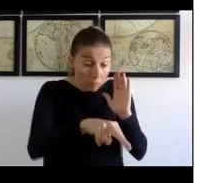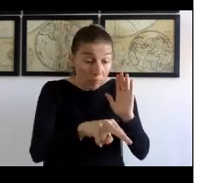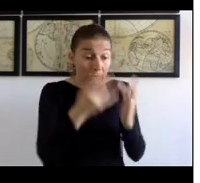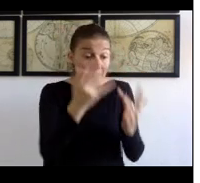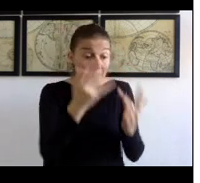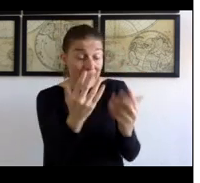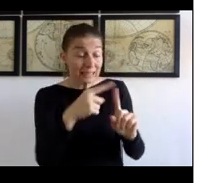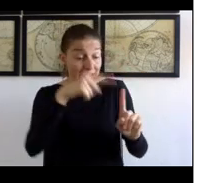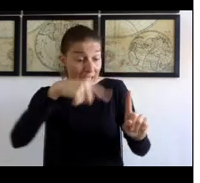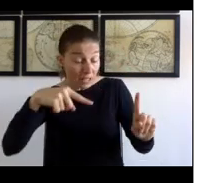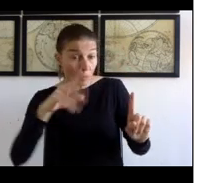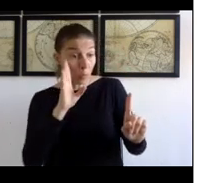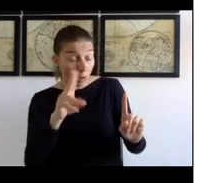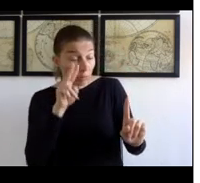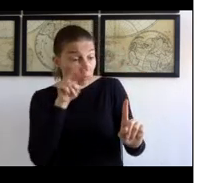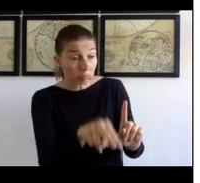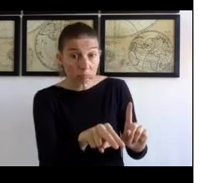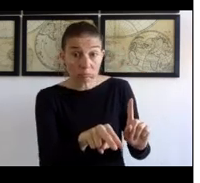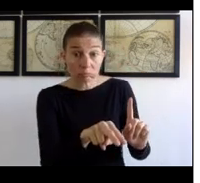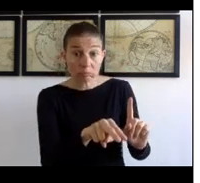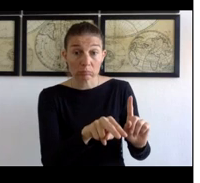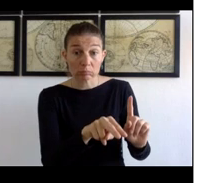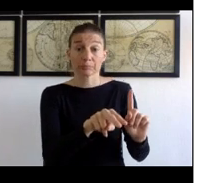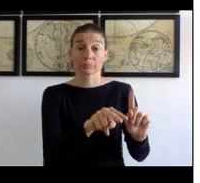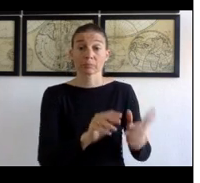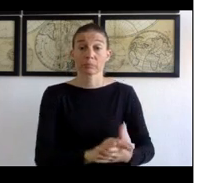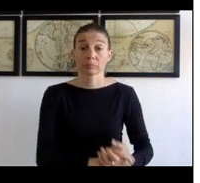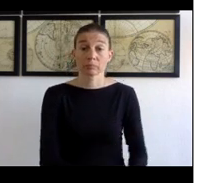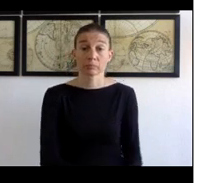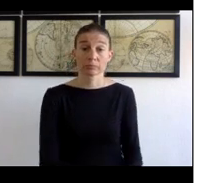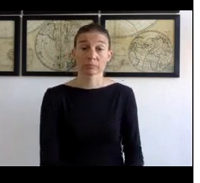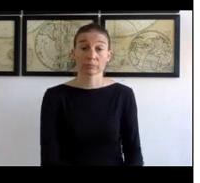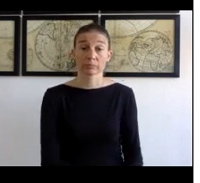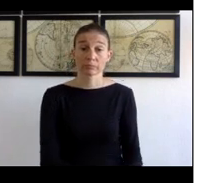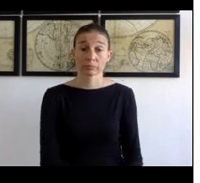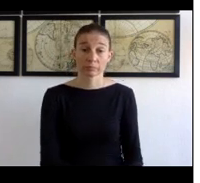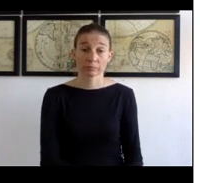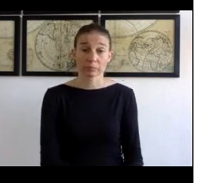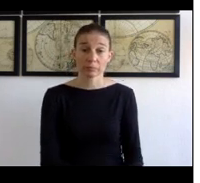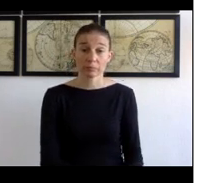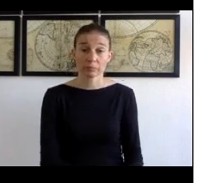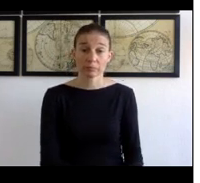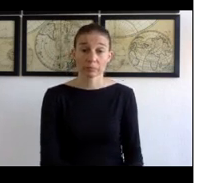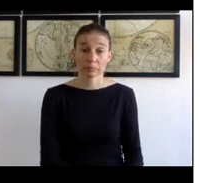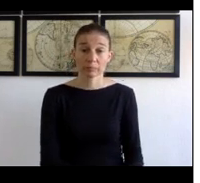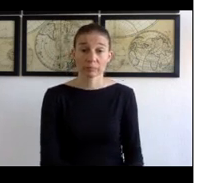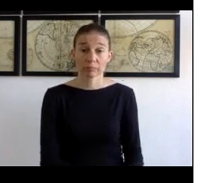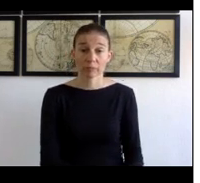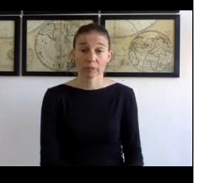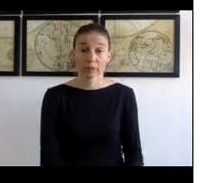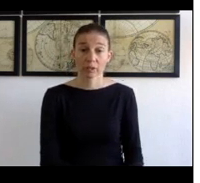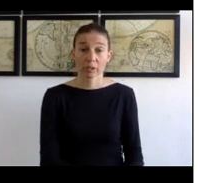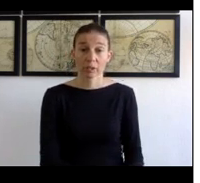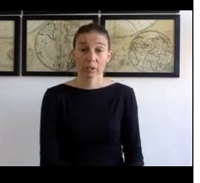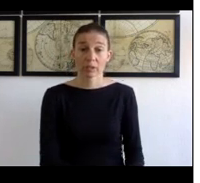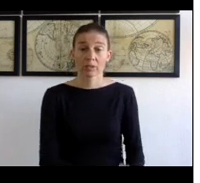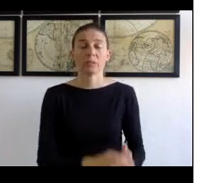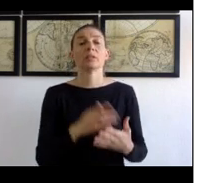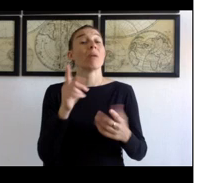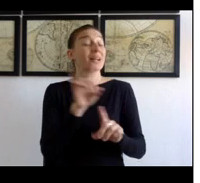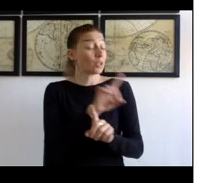For instance, DPOs will need data on an employment rate by sex, age